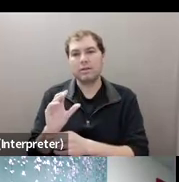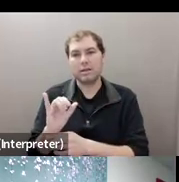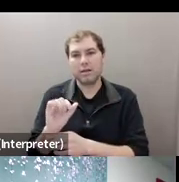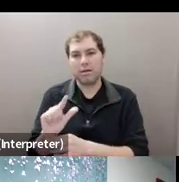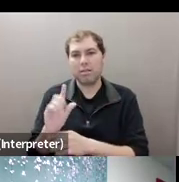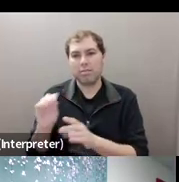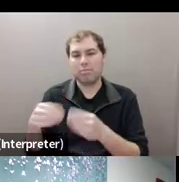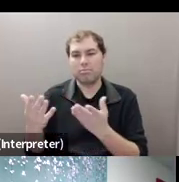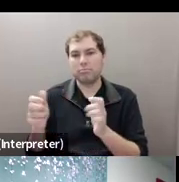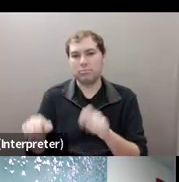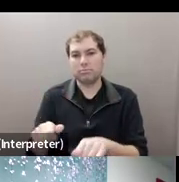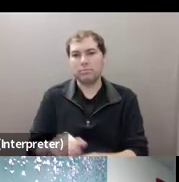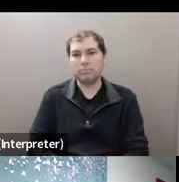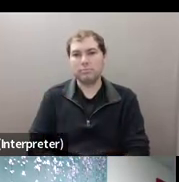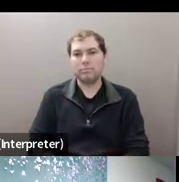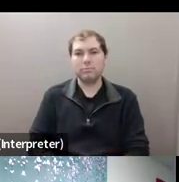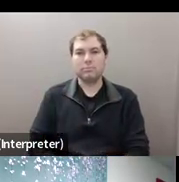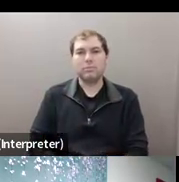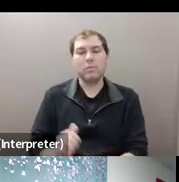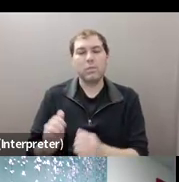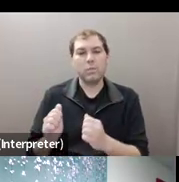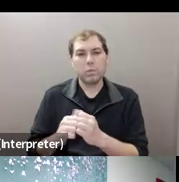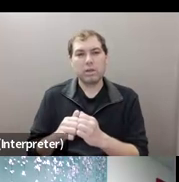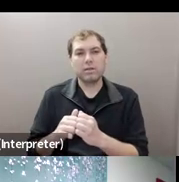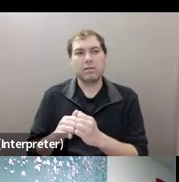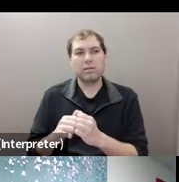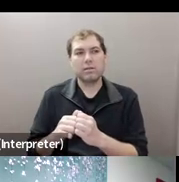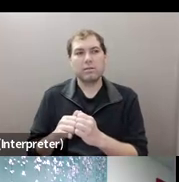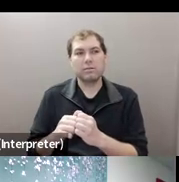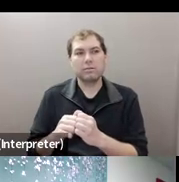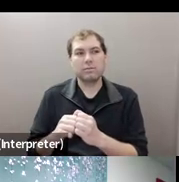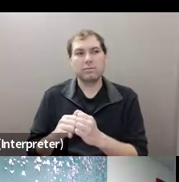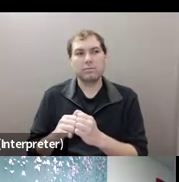17036717673: some Federal administrations. 17036717673: erm